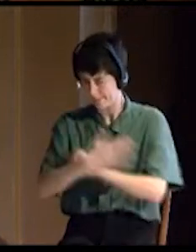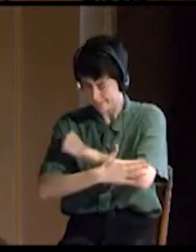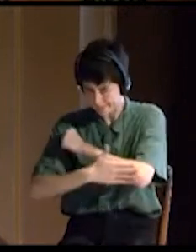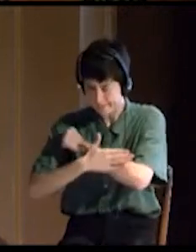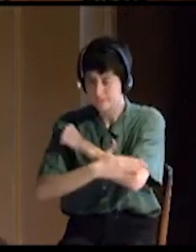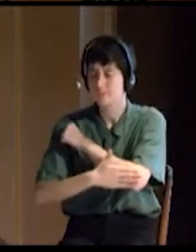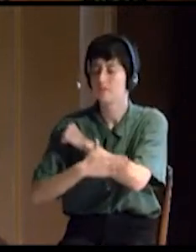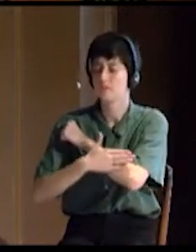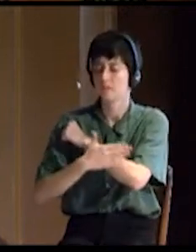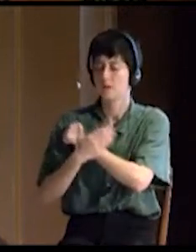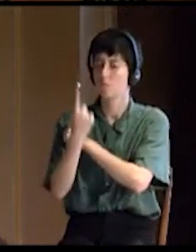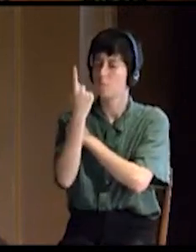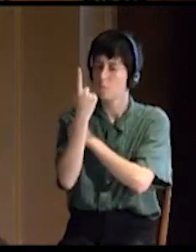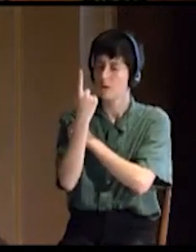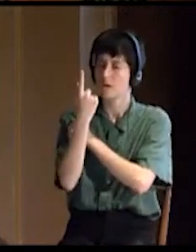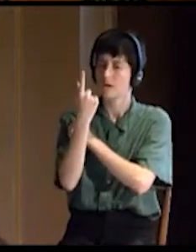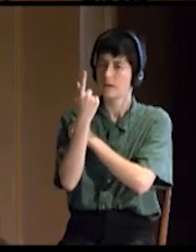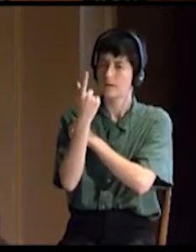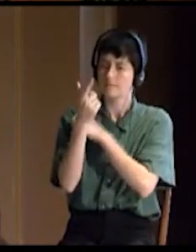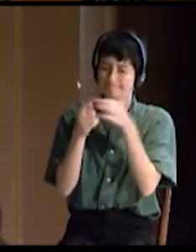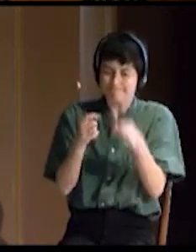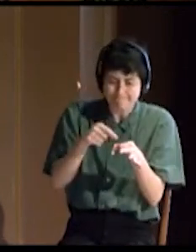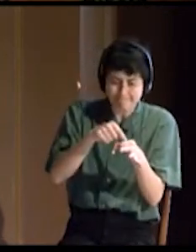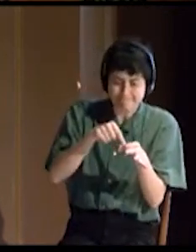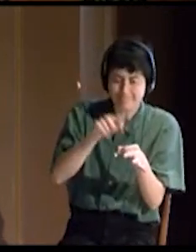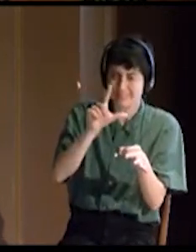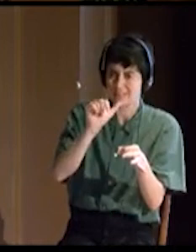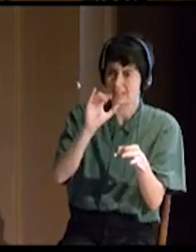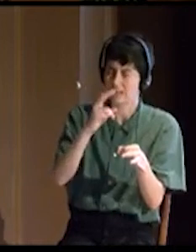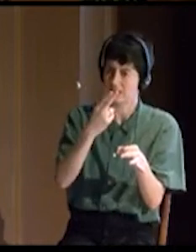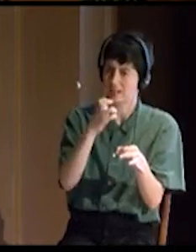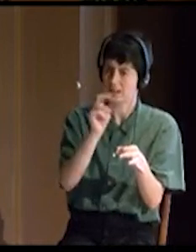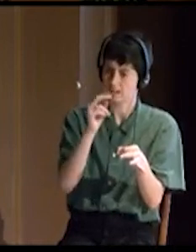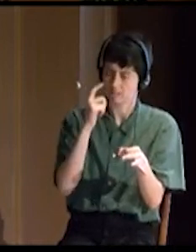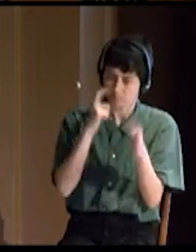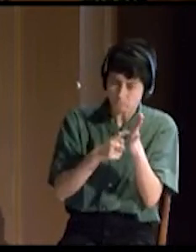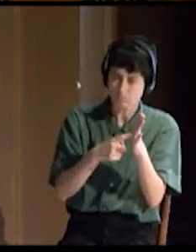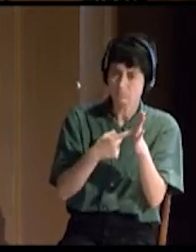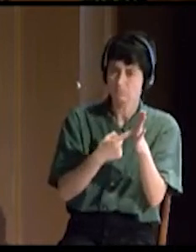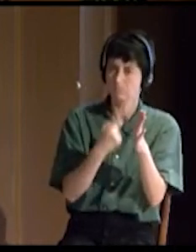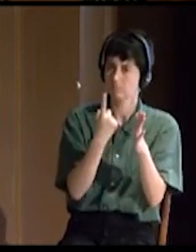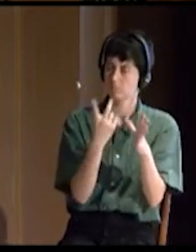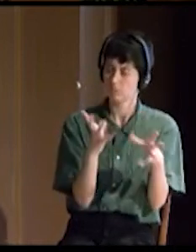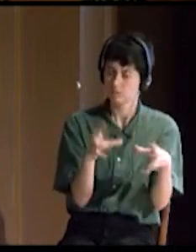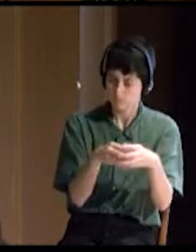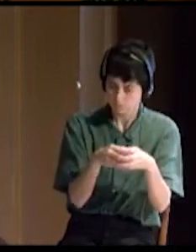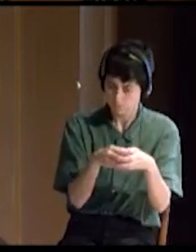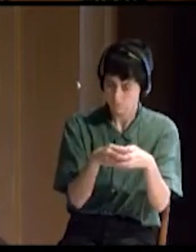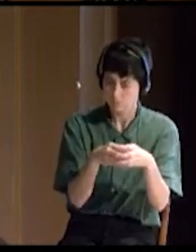But while adding dozens of specimens from the US National Herbarium, now we know